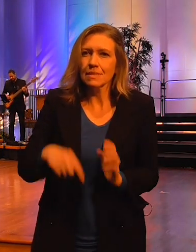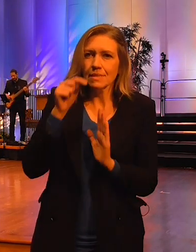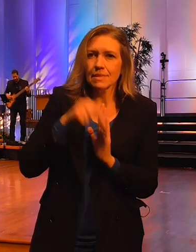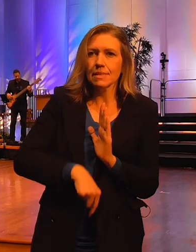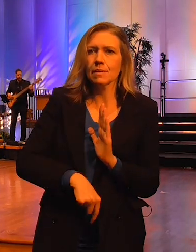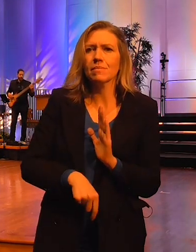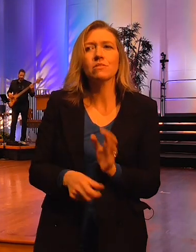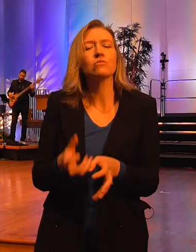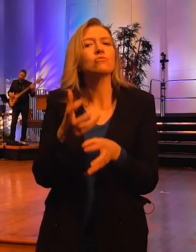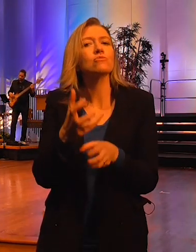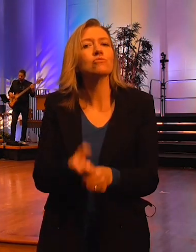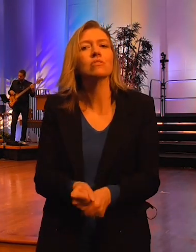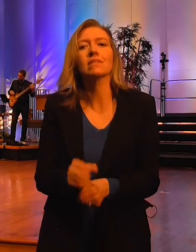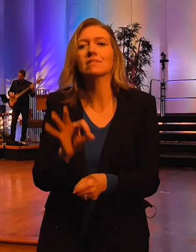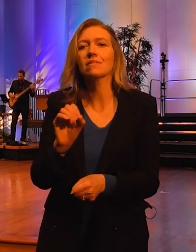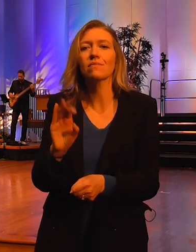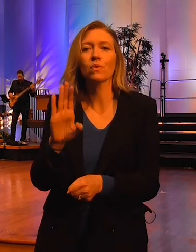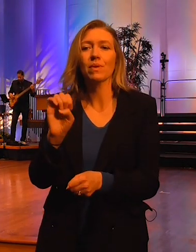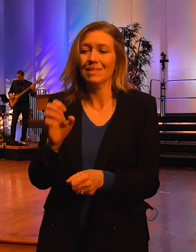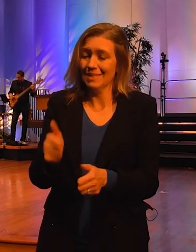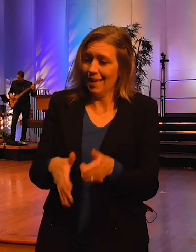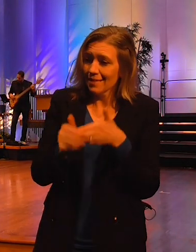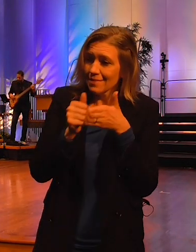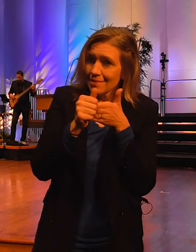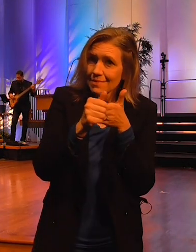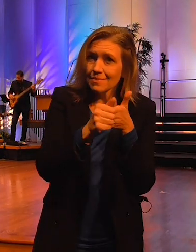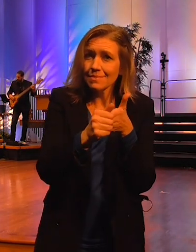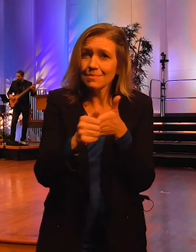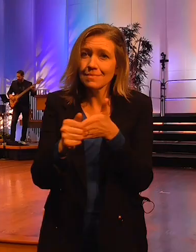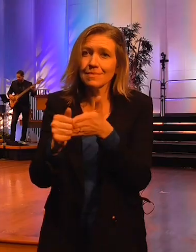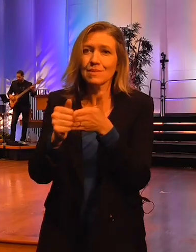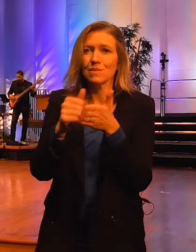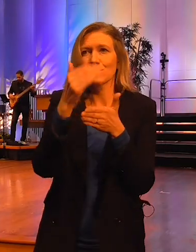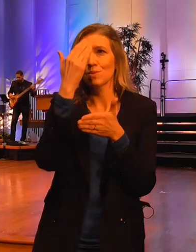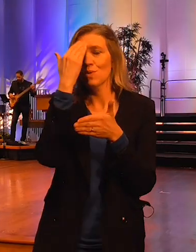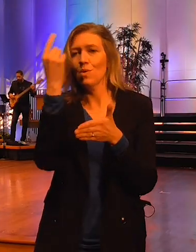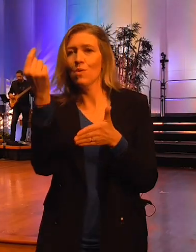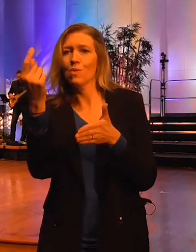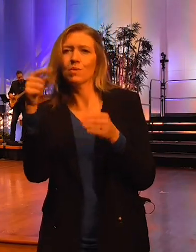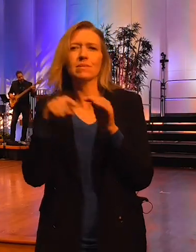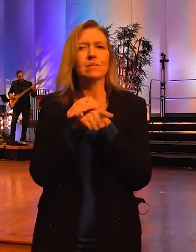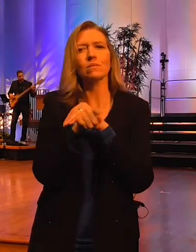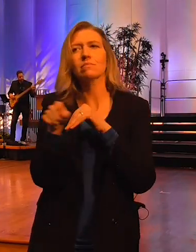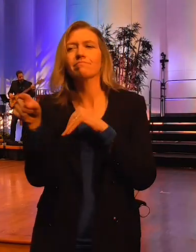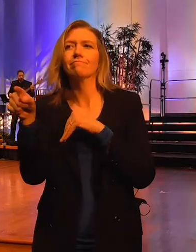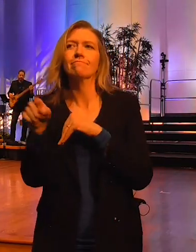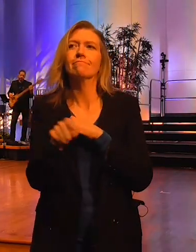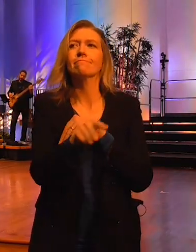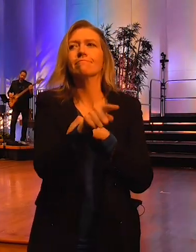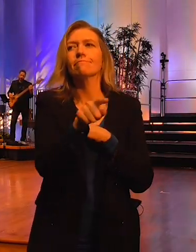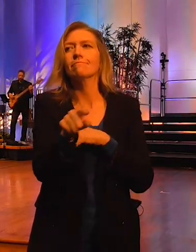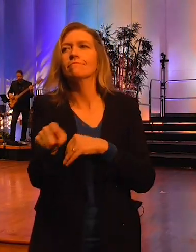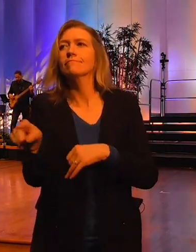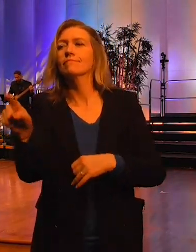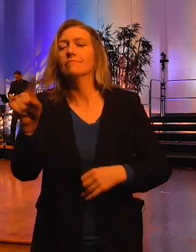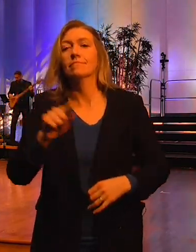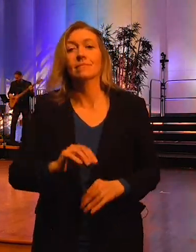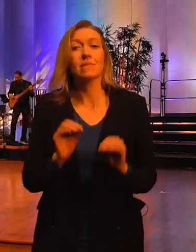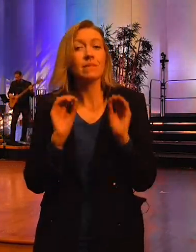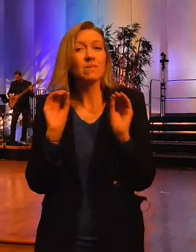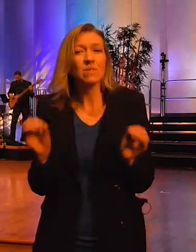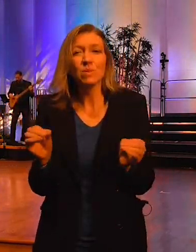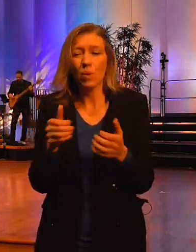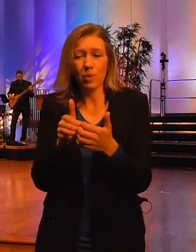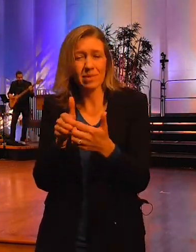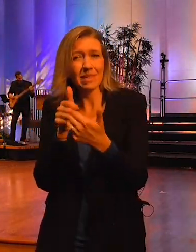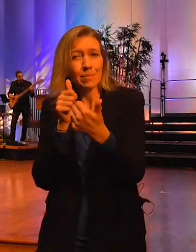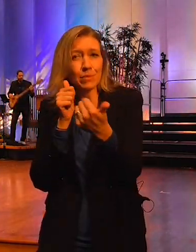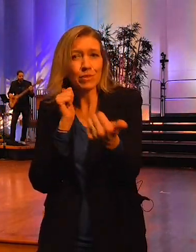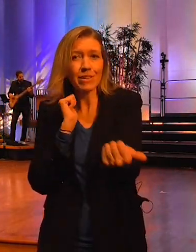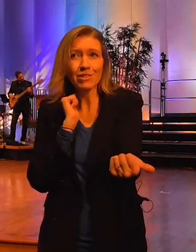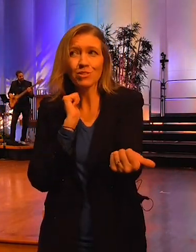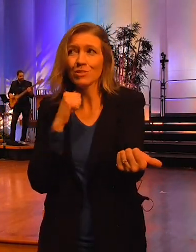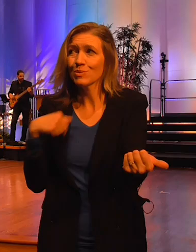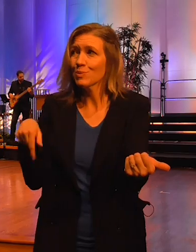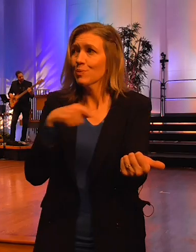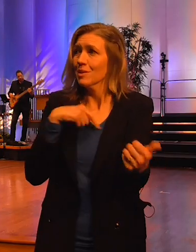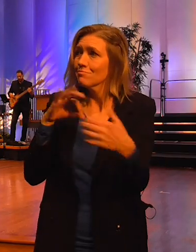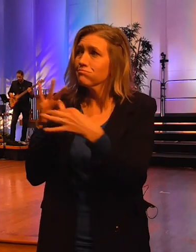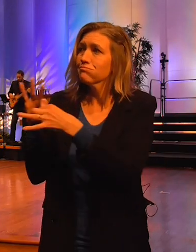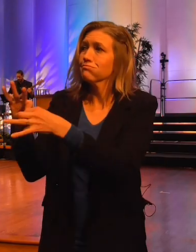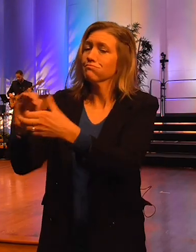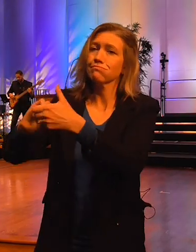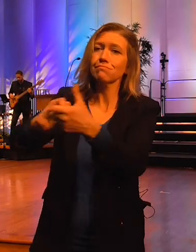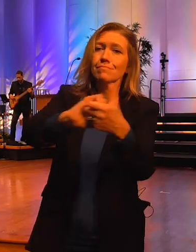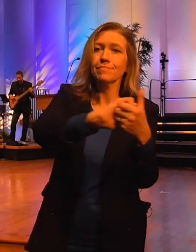and God you it knows the way the way there's no separation we're one and the same a child